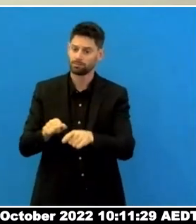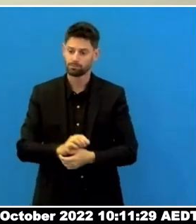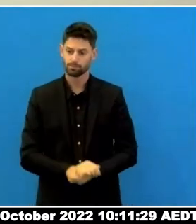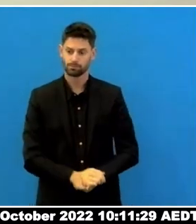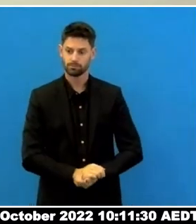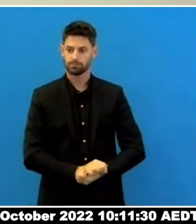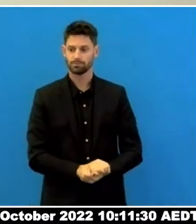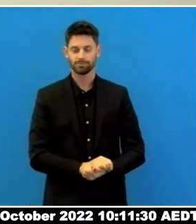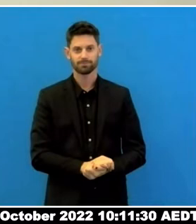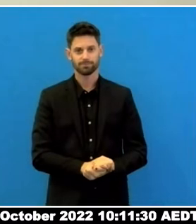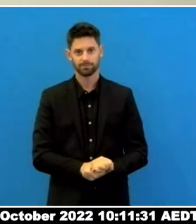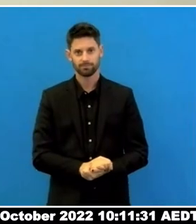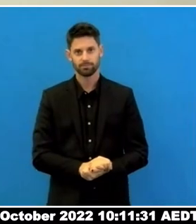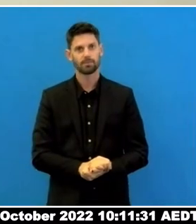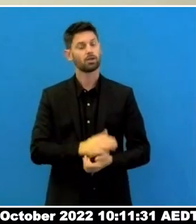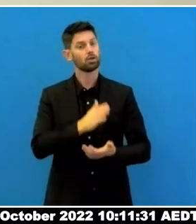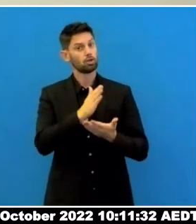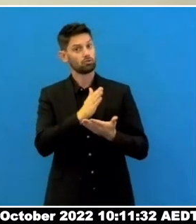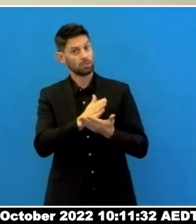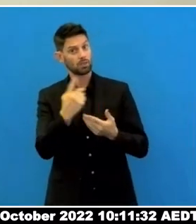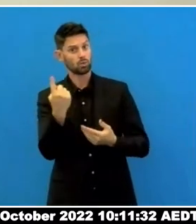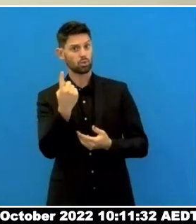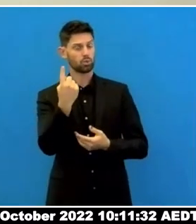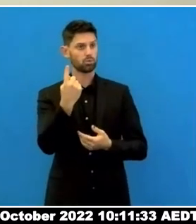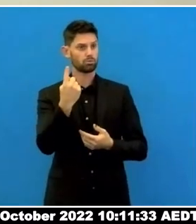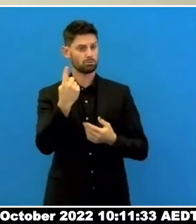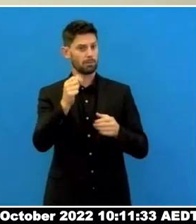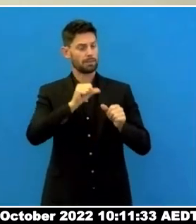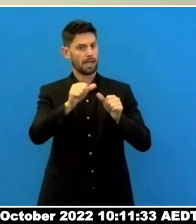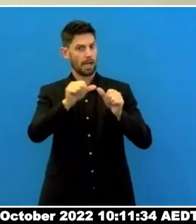An understanding of intersectionality supported a campaign to shift